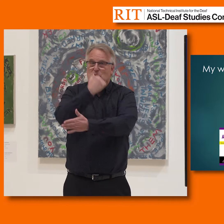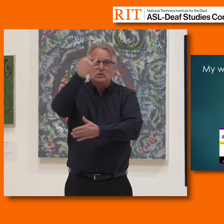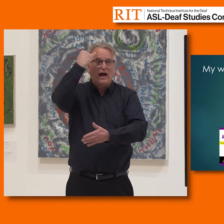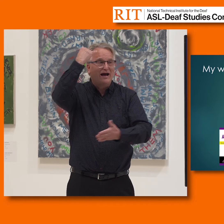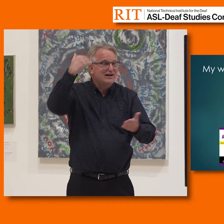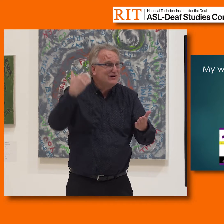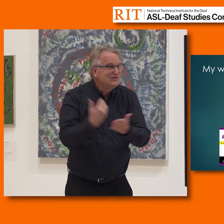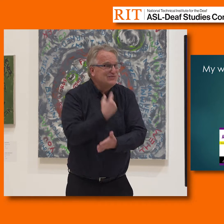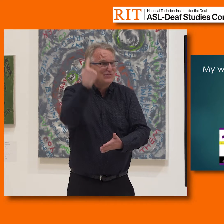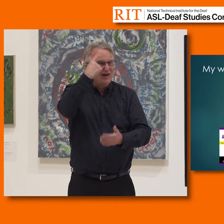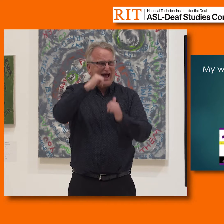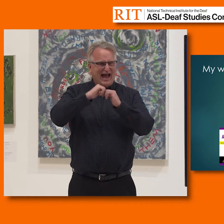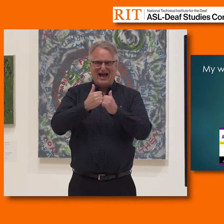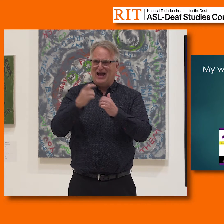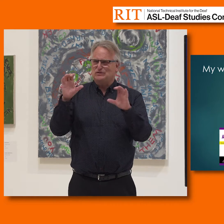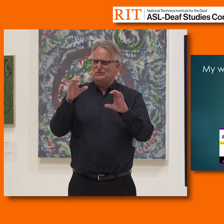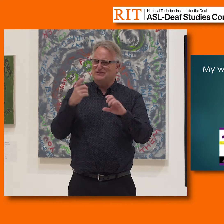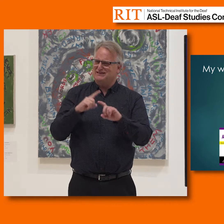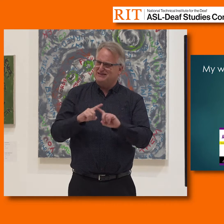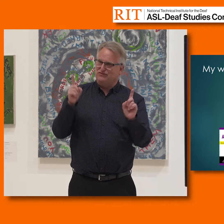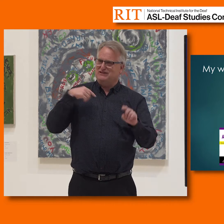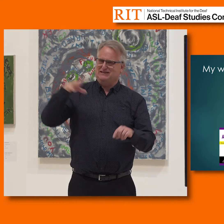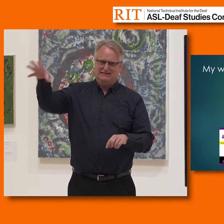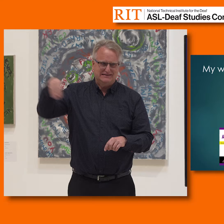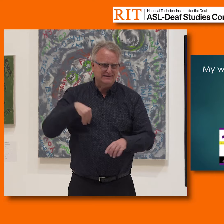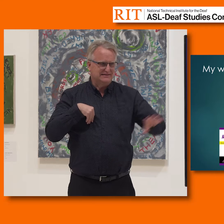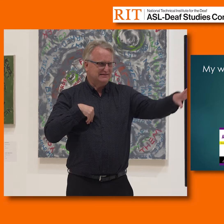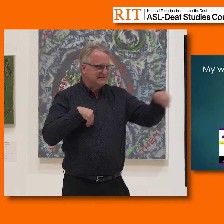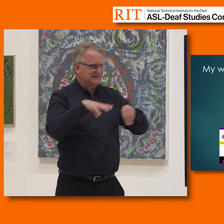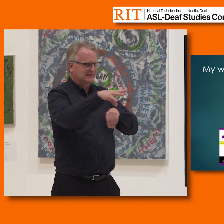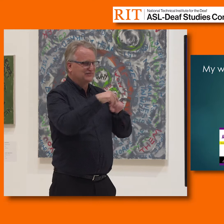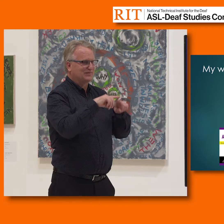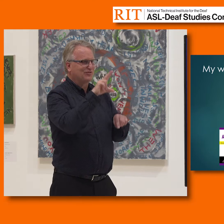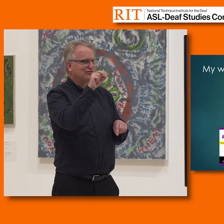a lot of developing new ideas. And so, I took bits and pieces from